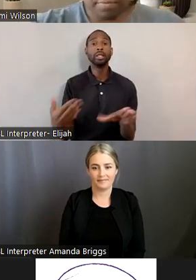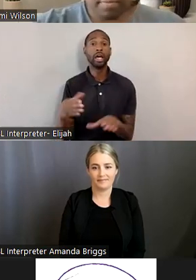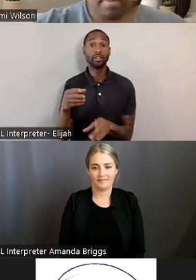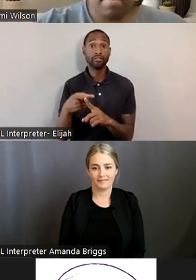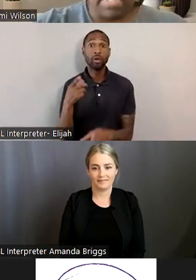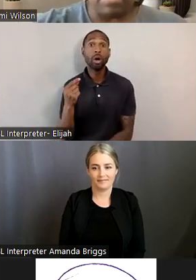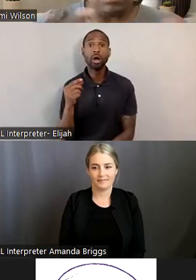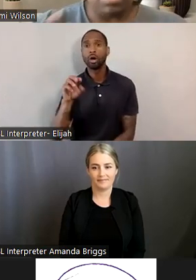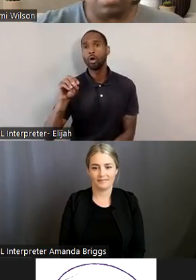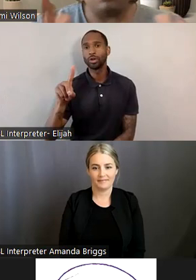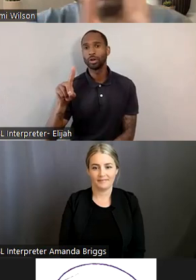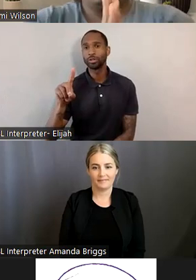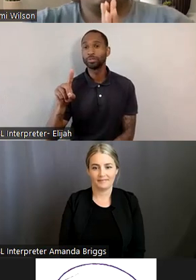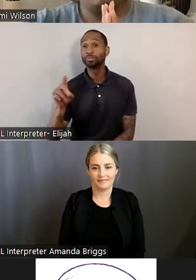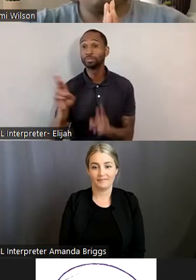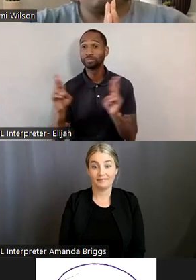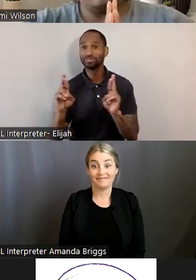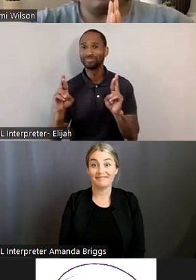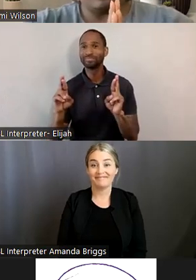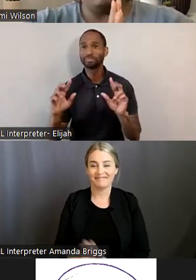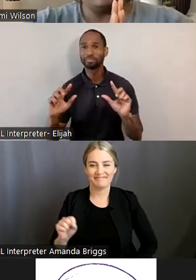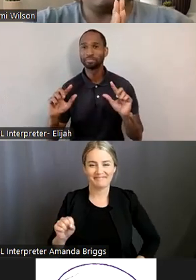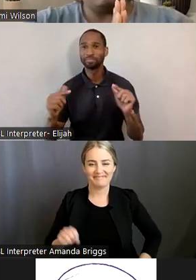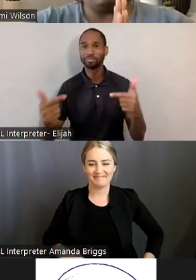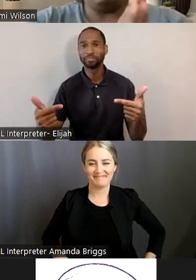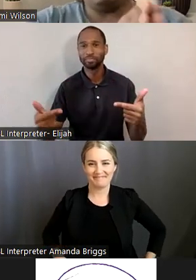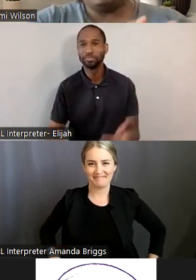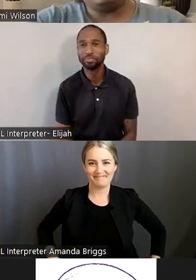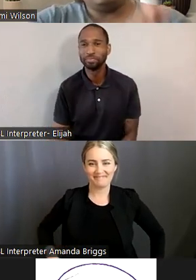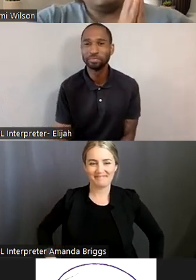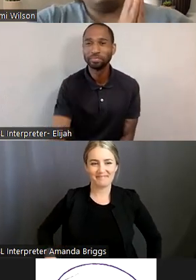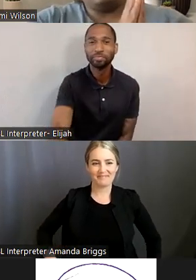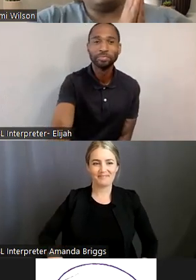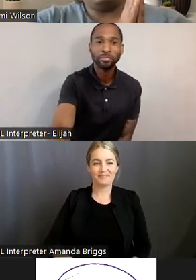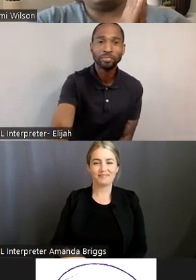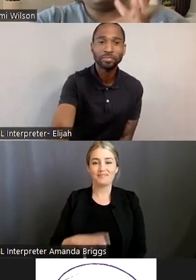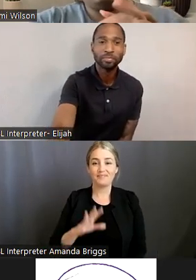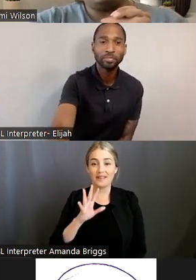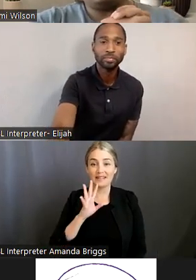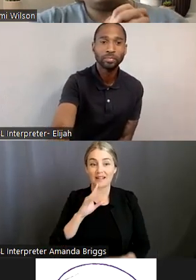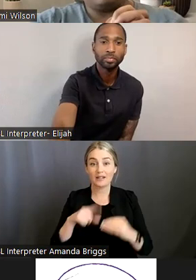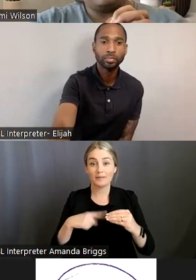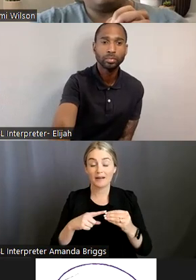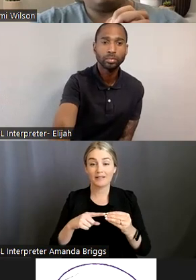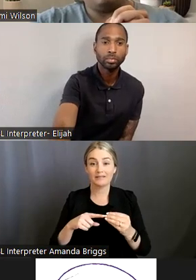So when we talk about using alone, well if someone uses alone there's no